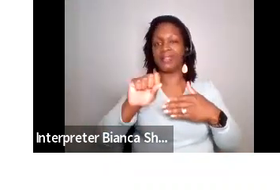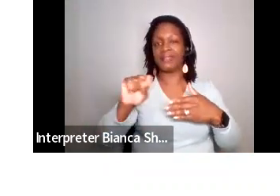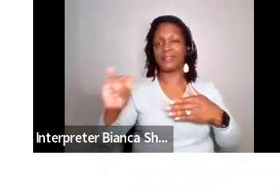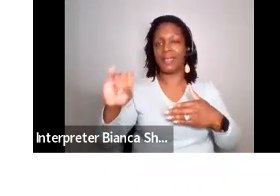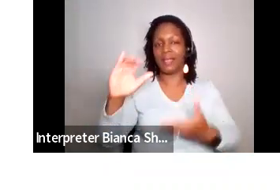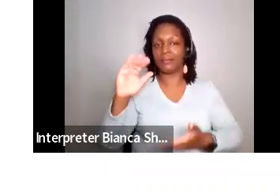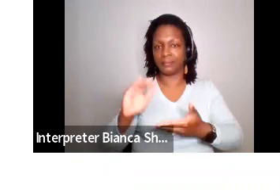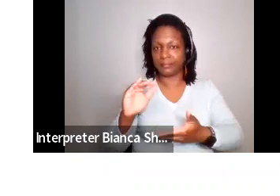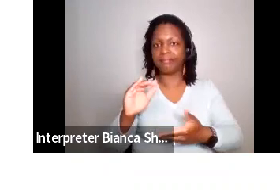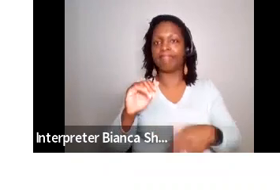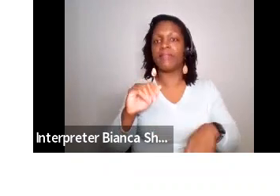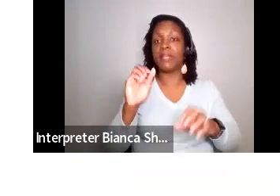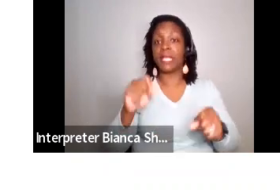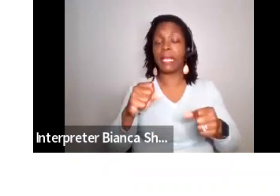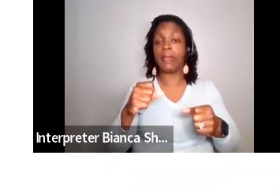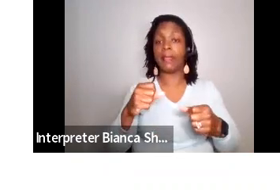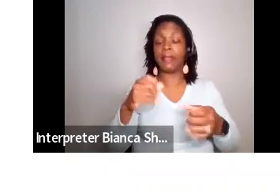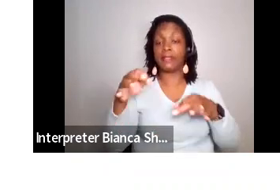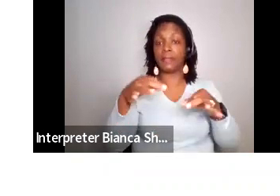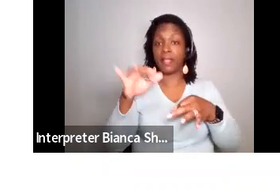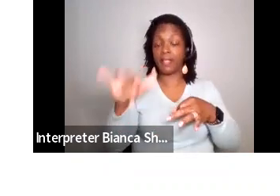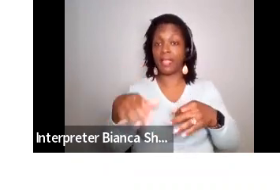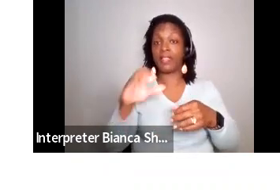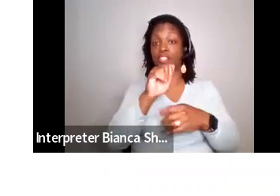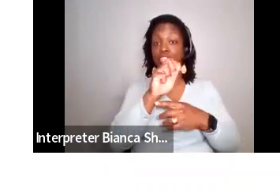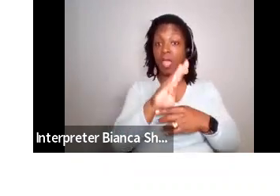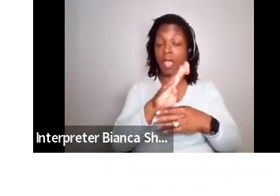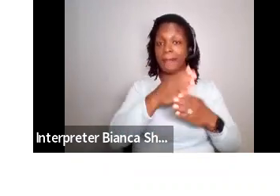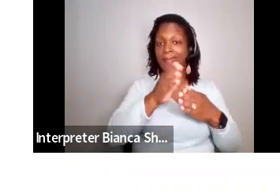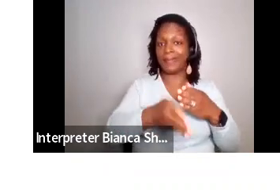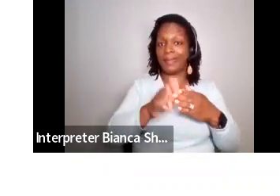Can we explain to the job ended in March of that year, due to the pandemic?